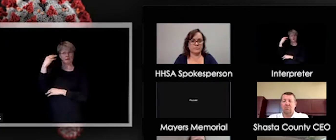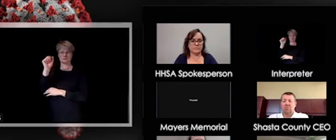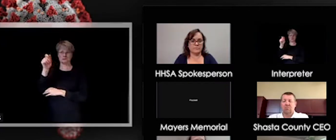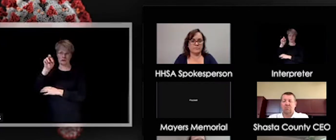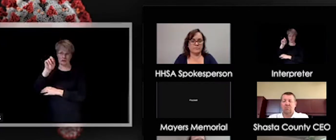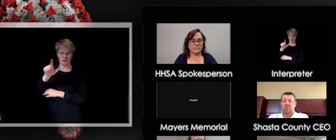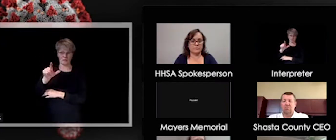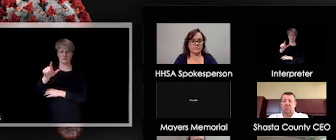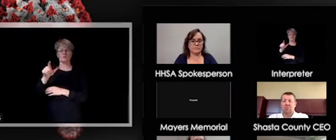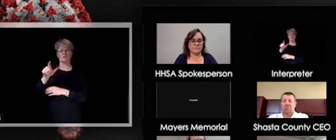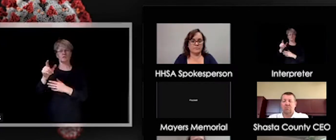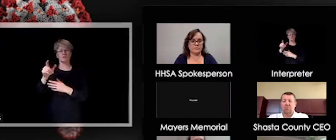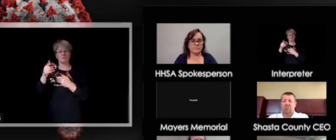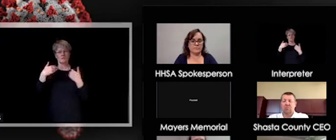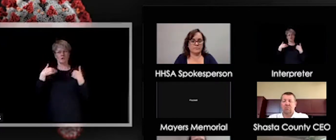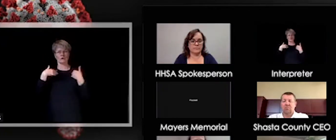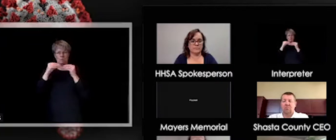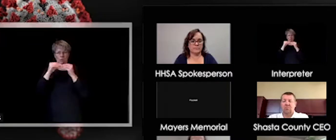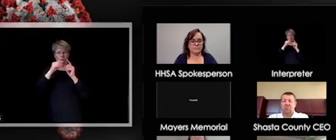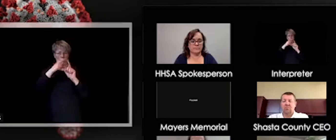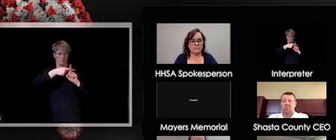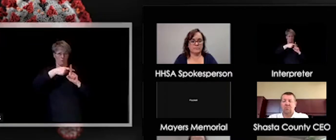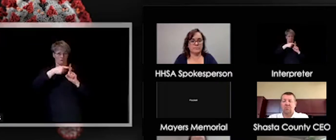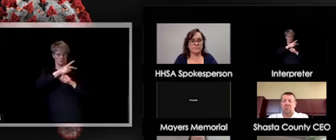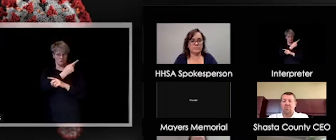higher numbers, what might it have looked like so that we can make some adjustments